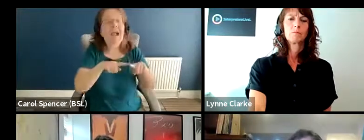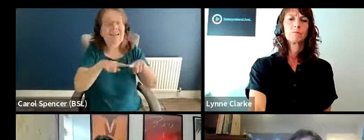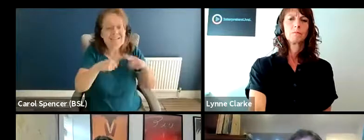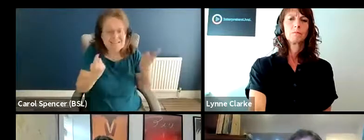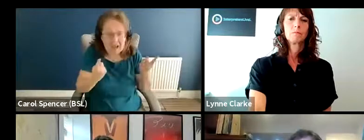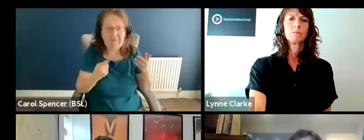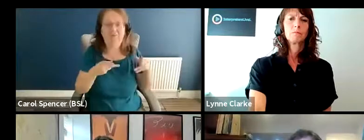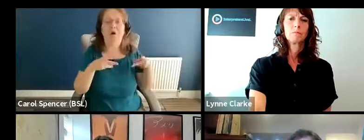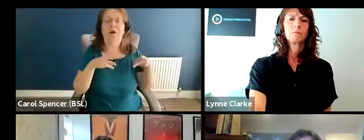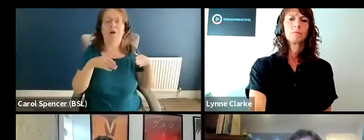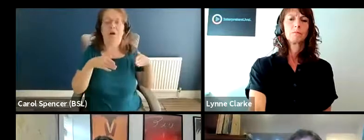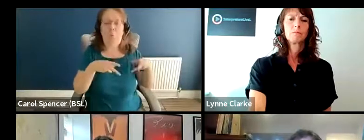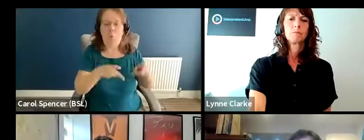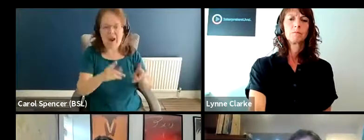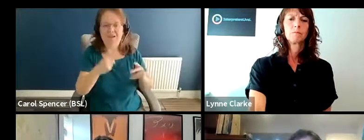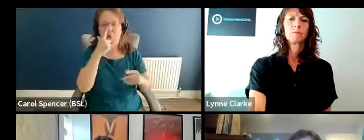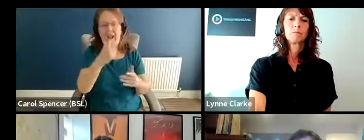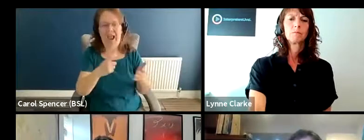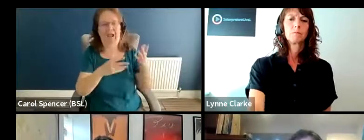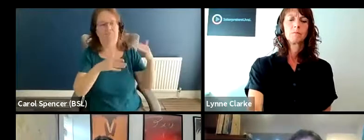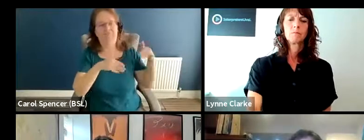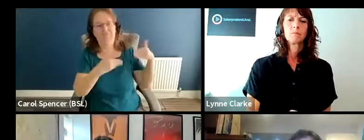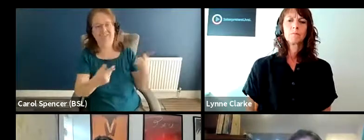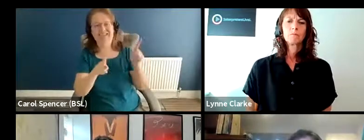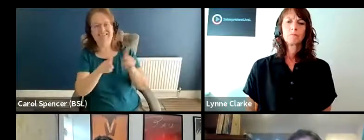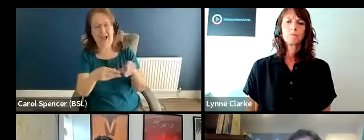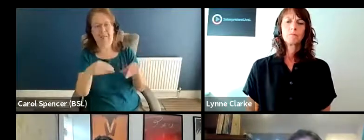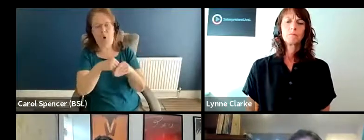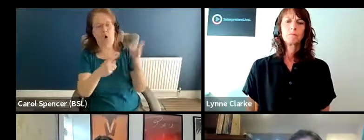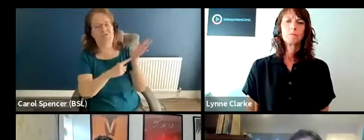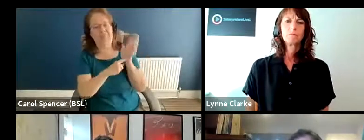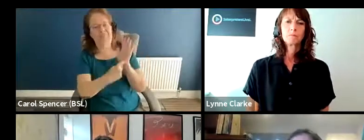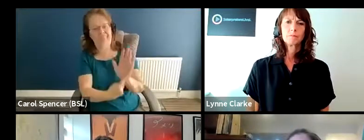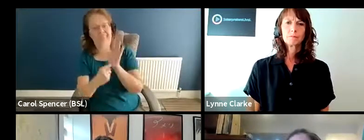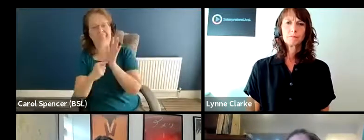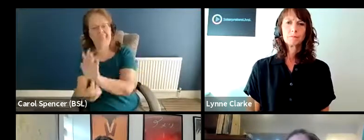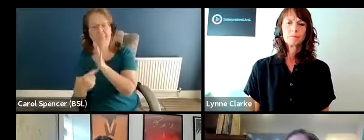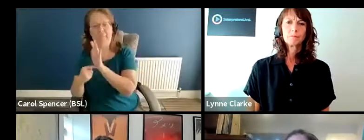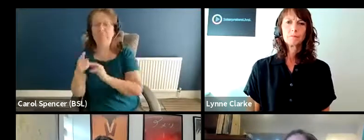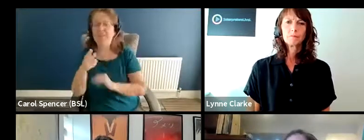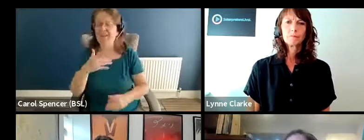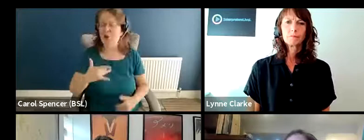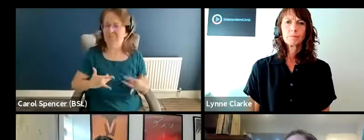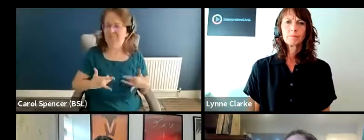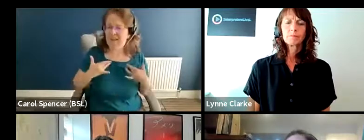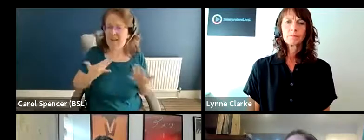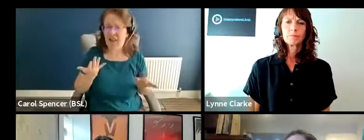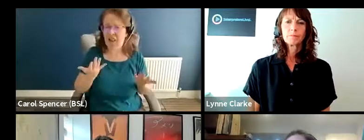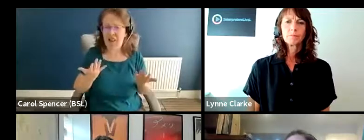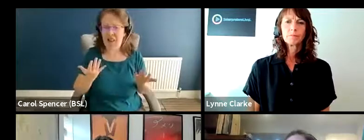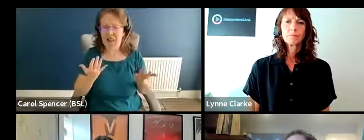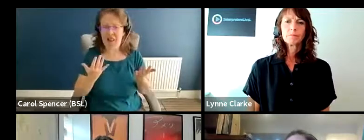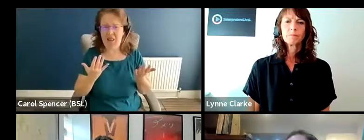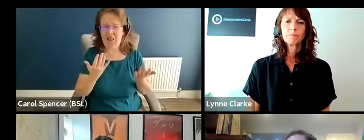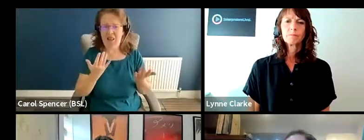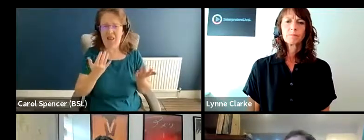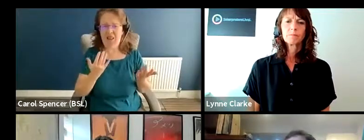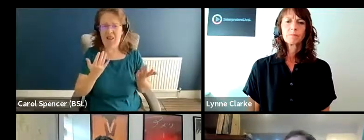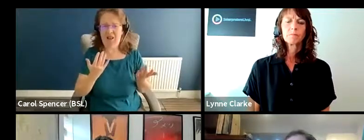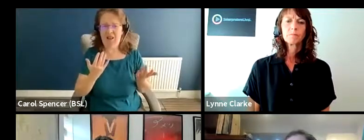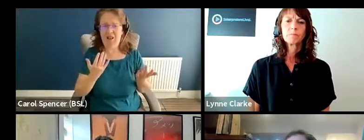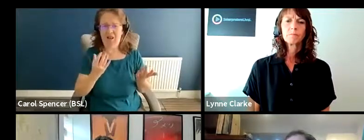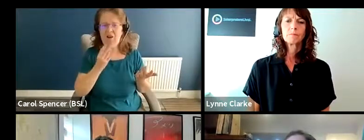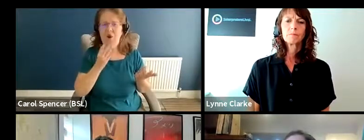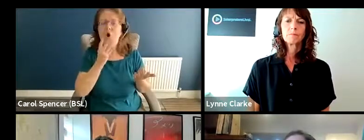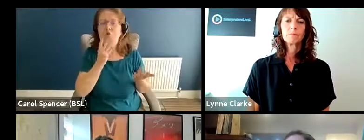same content. And if you feel that there is the need to use different ways to present